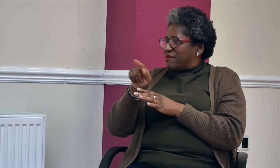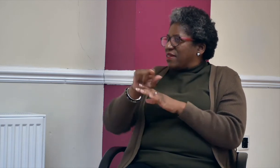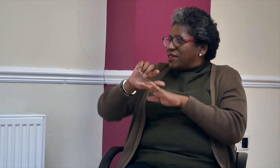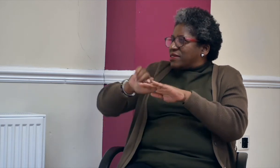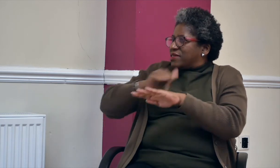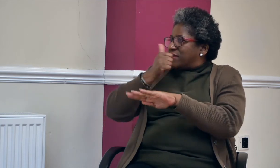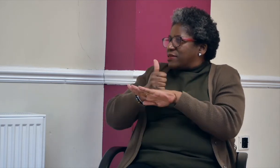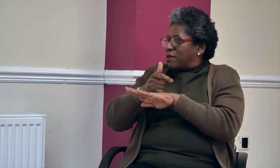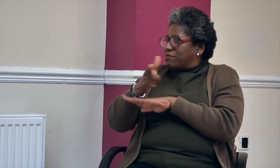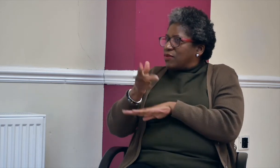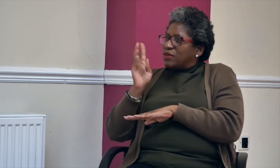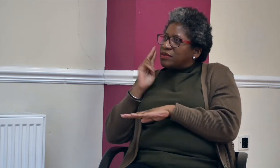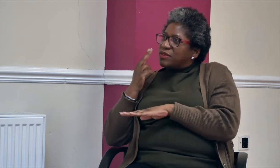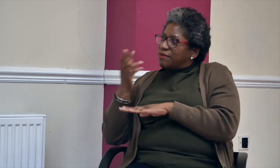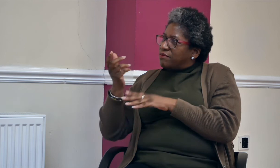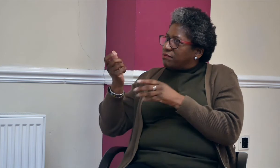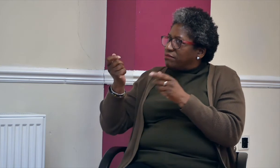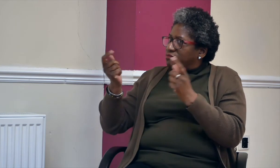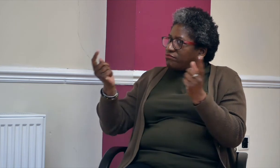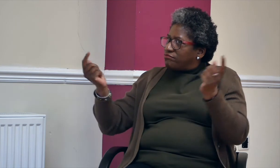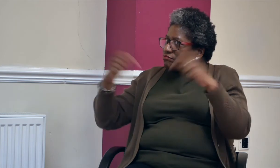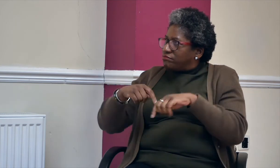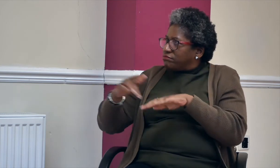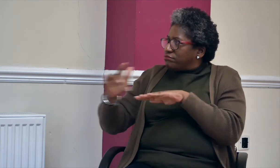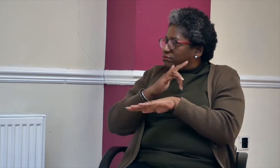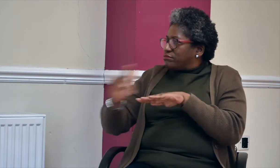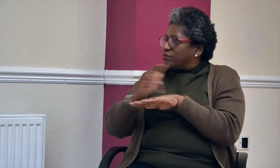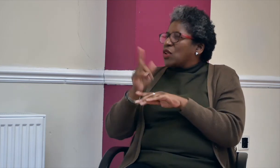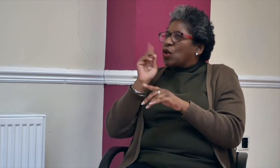He set up the group for Deaf people to come along and practice.